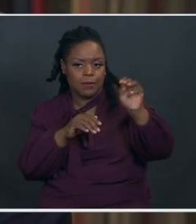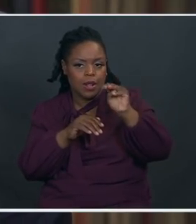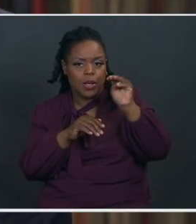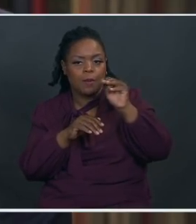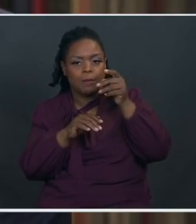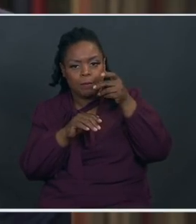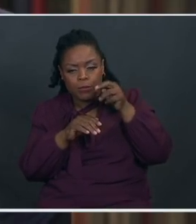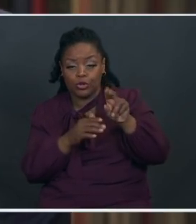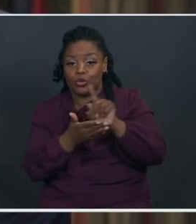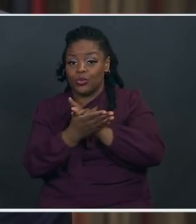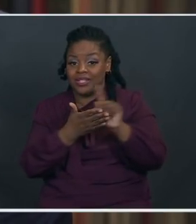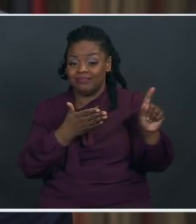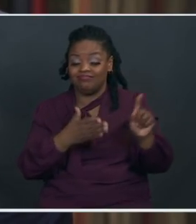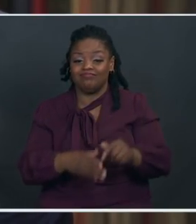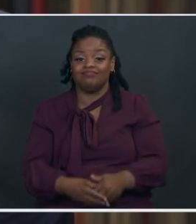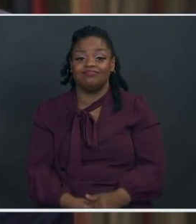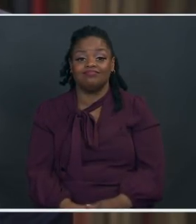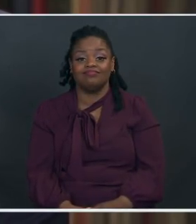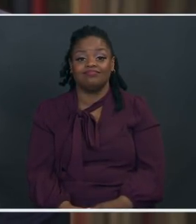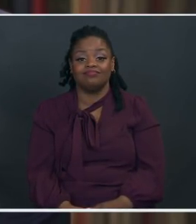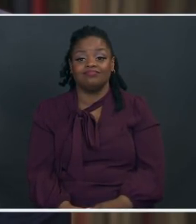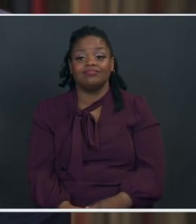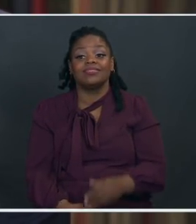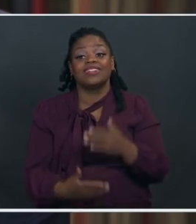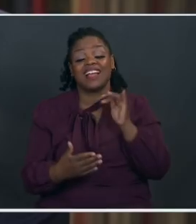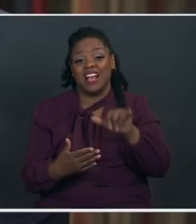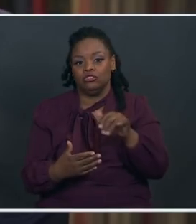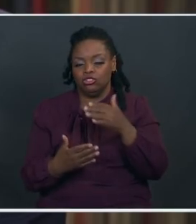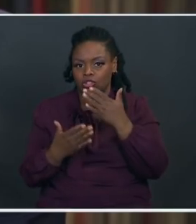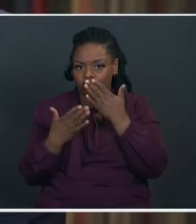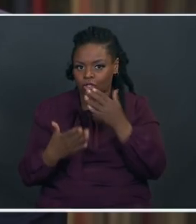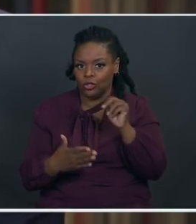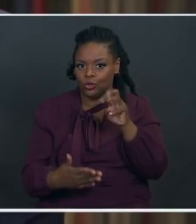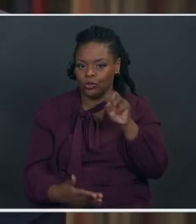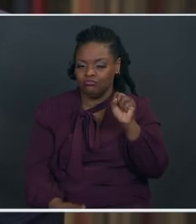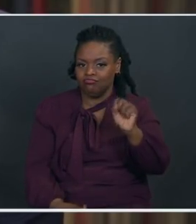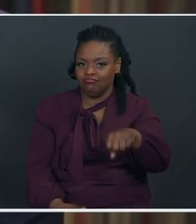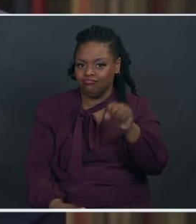That's good news, but what's also important about it is it gives states the visibility